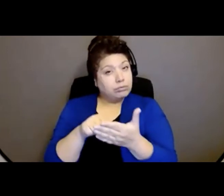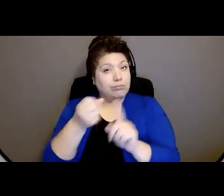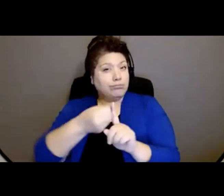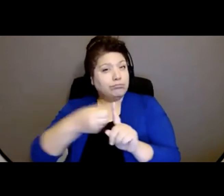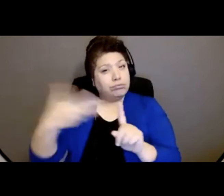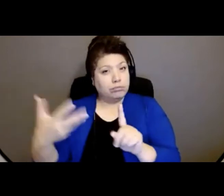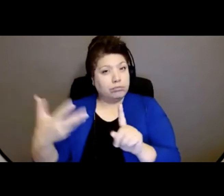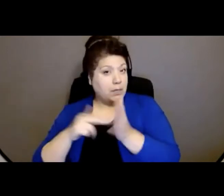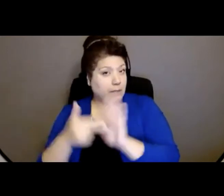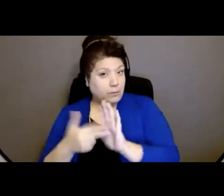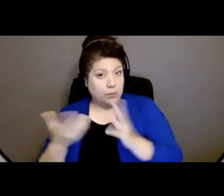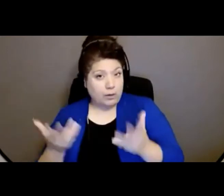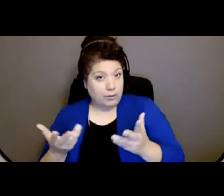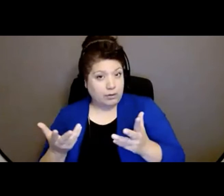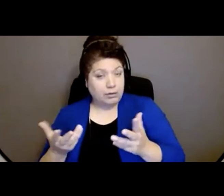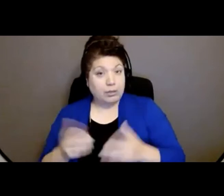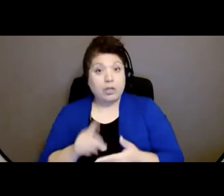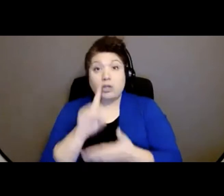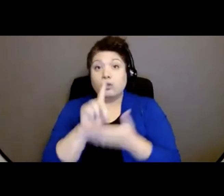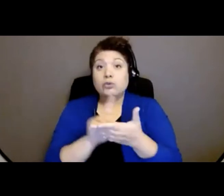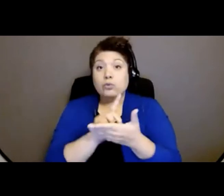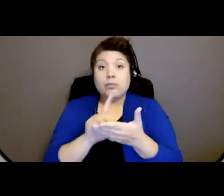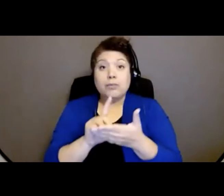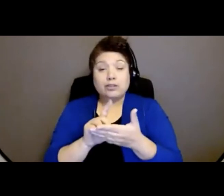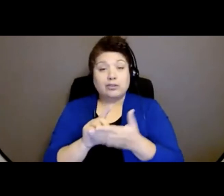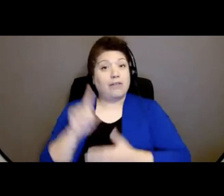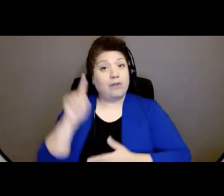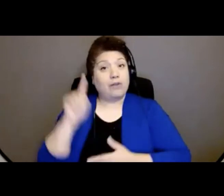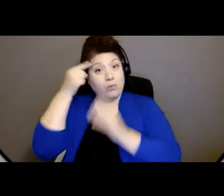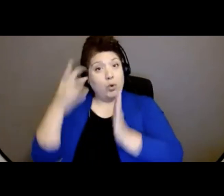DISCRIMINATION IS WHEN AN EMPLOYER TREATS YOU DIFFERENTLY